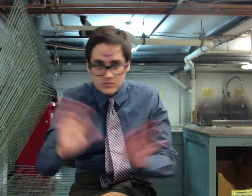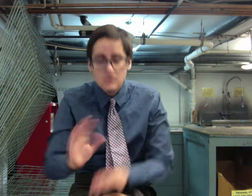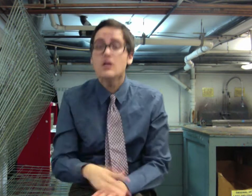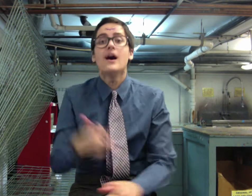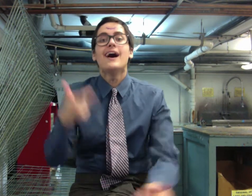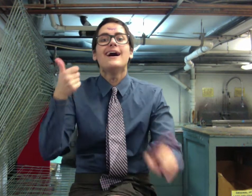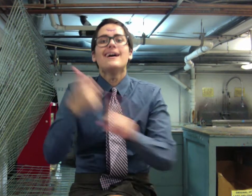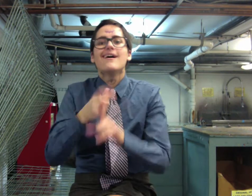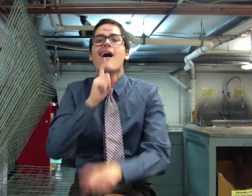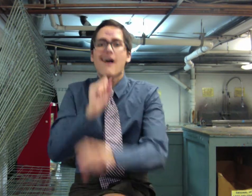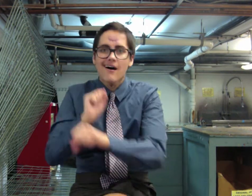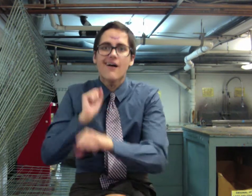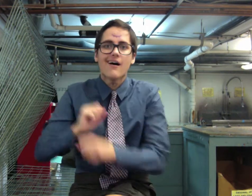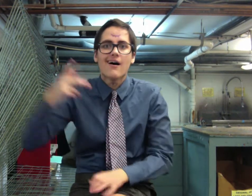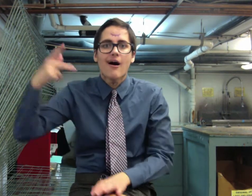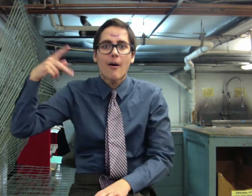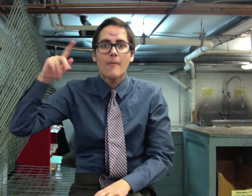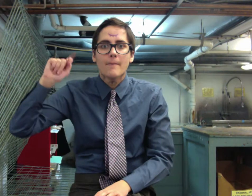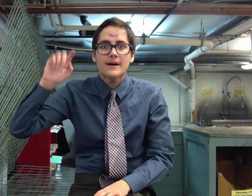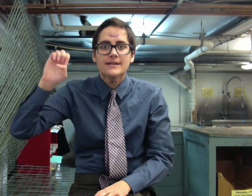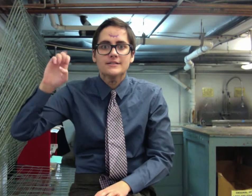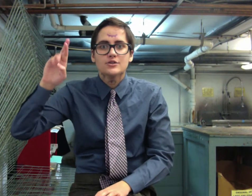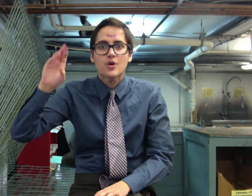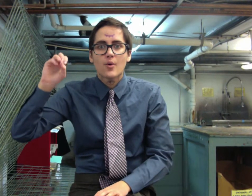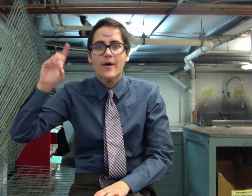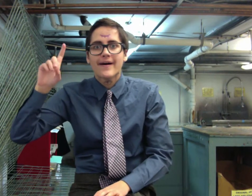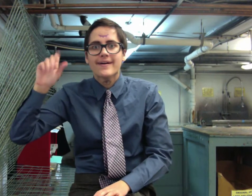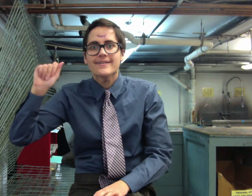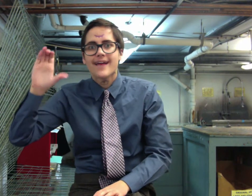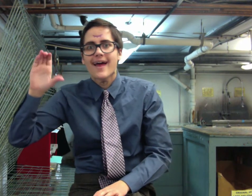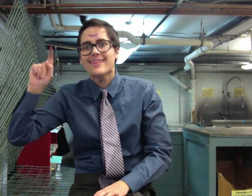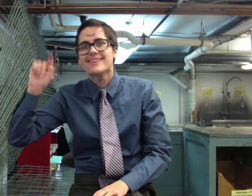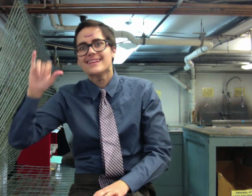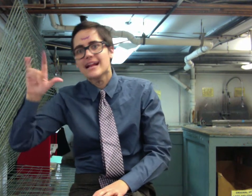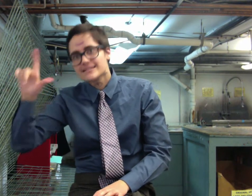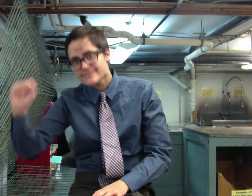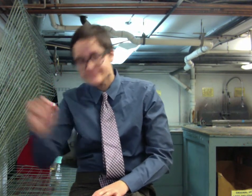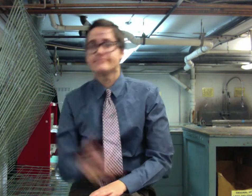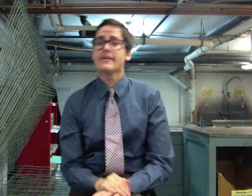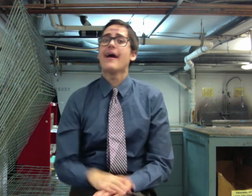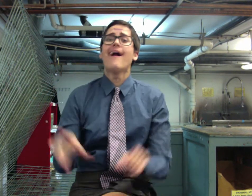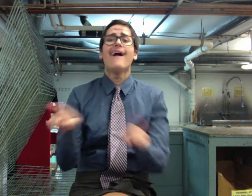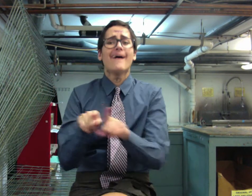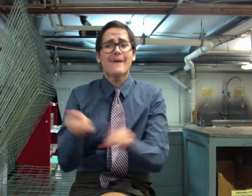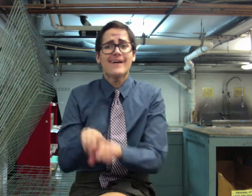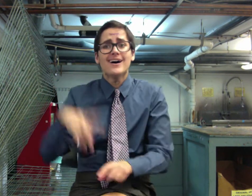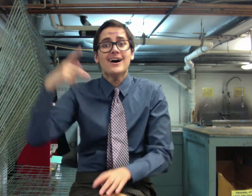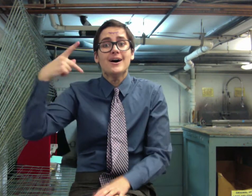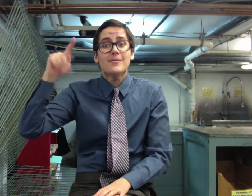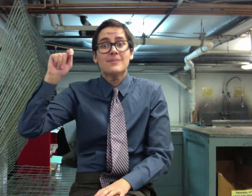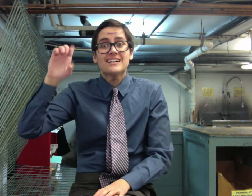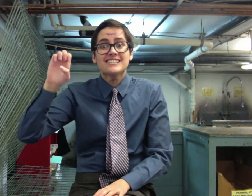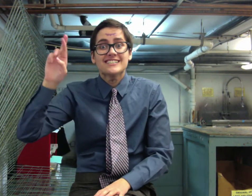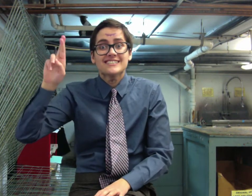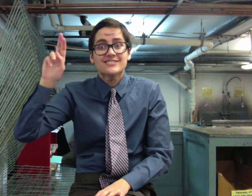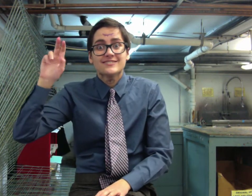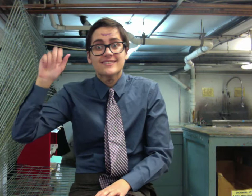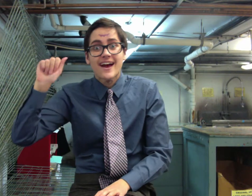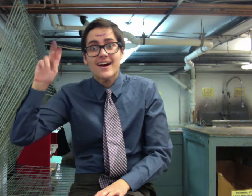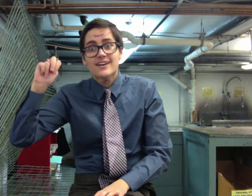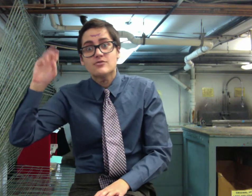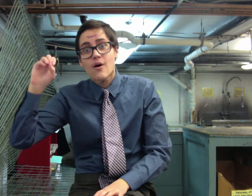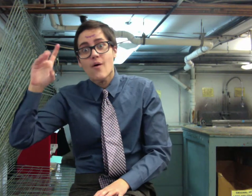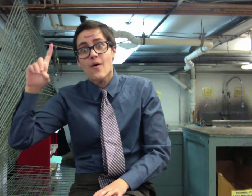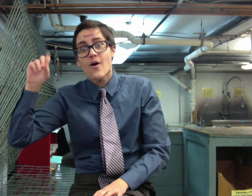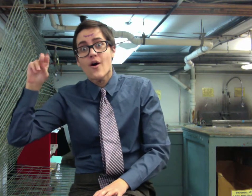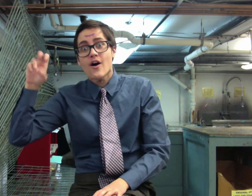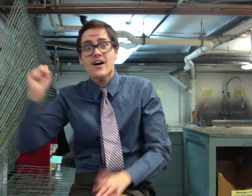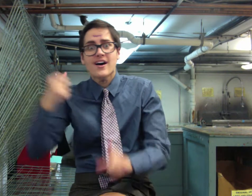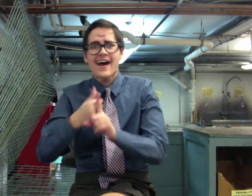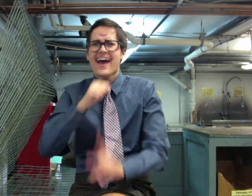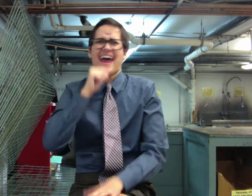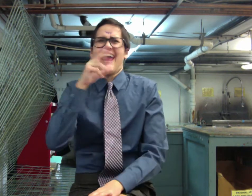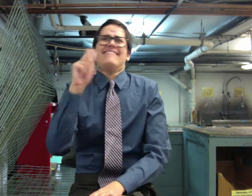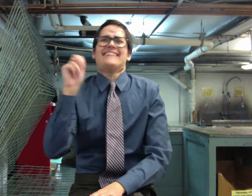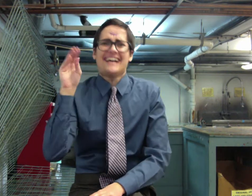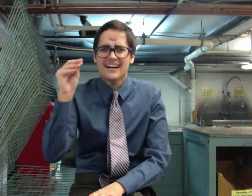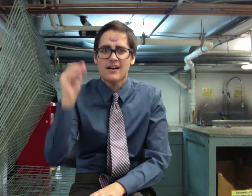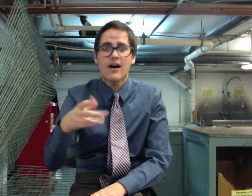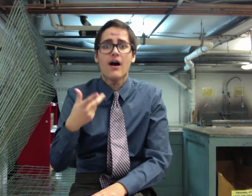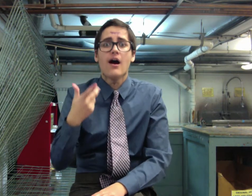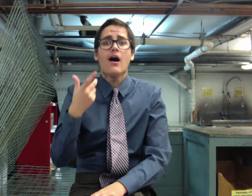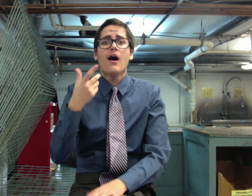after all, but pterodactyls. Also, pteranodons aren't even dinosaurs, as the